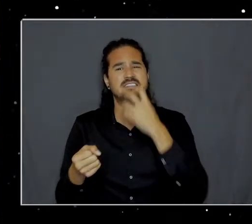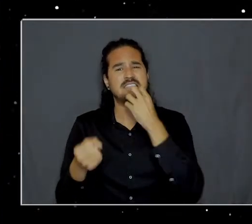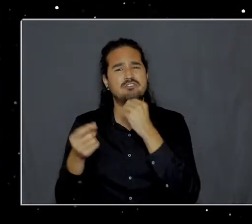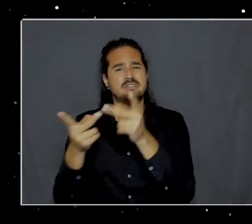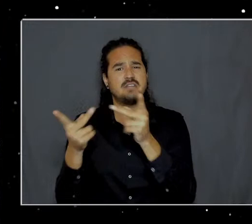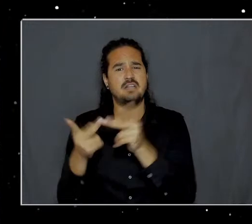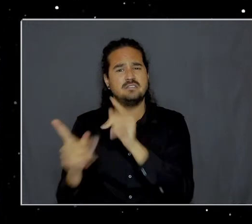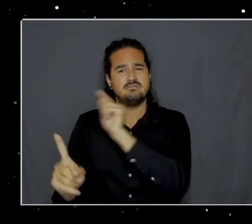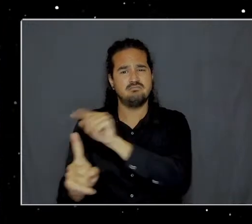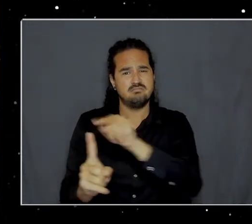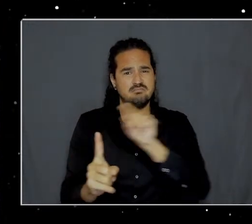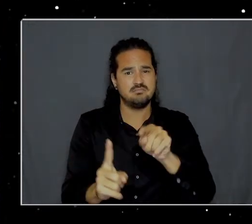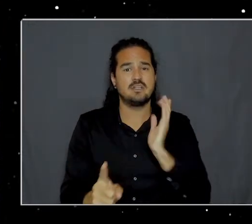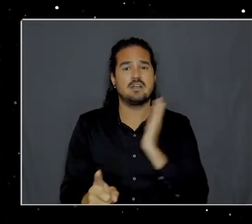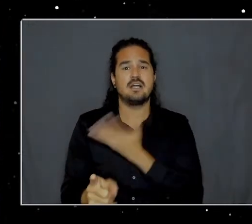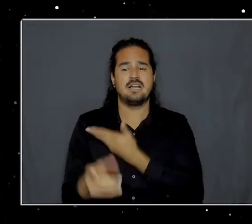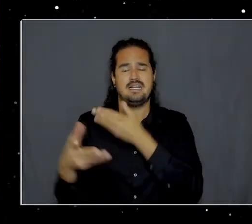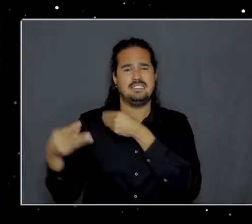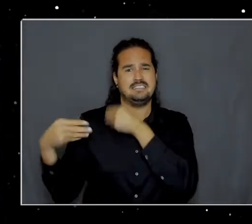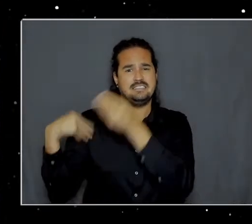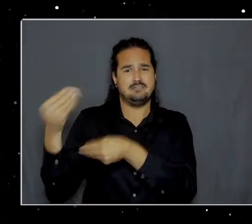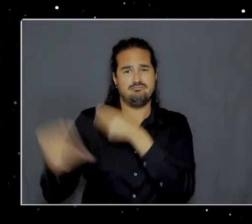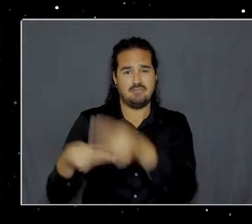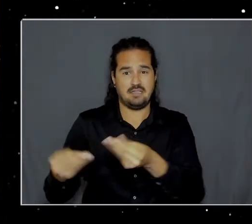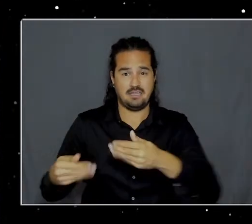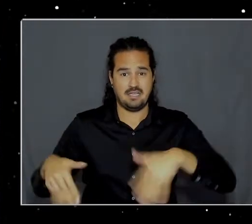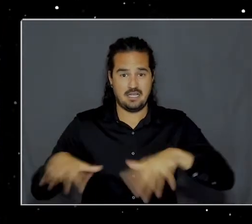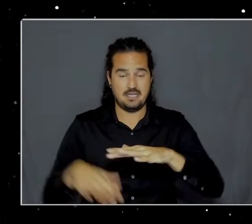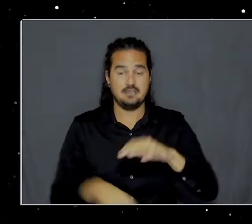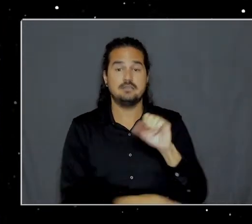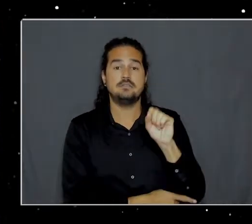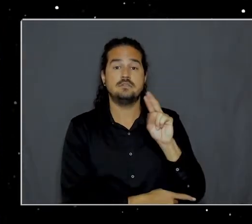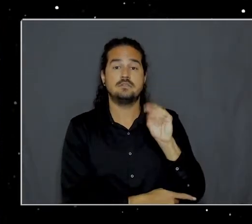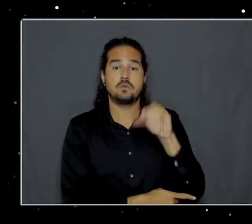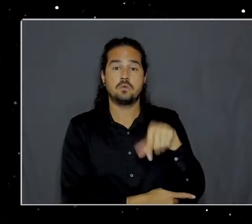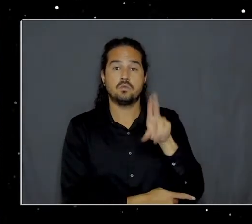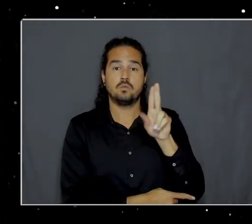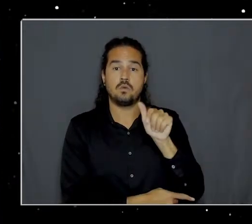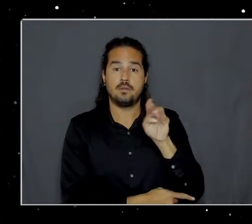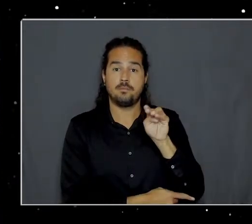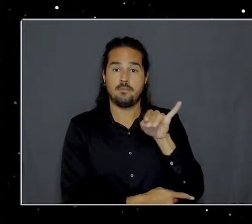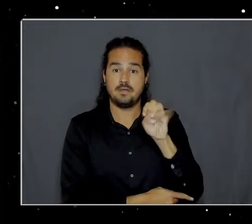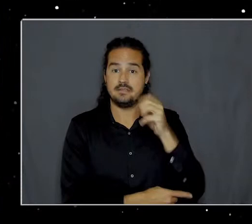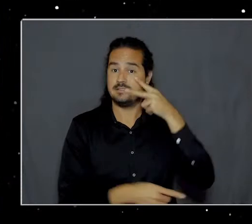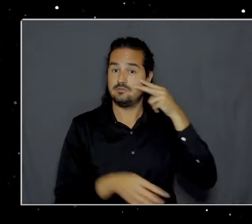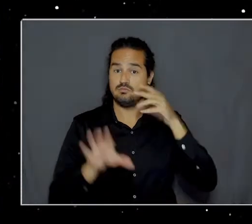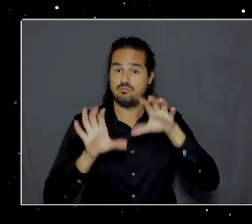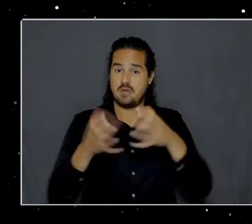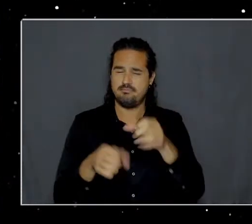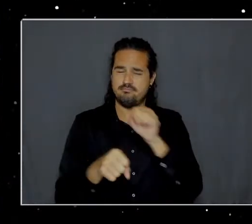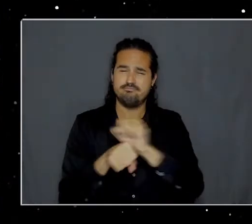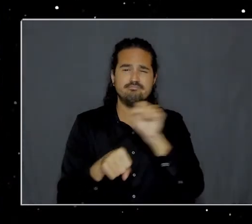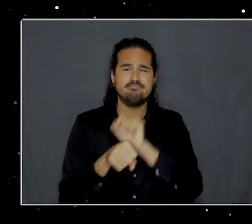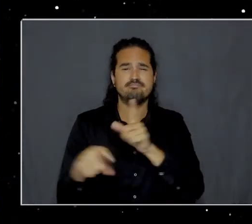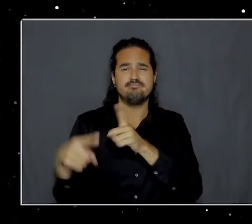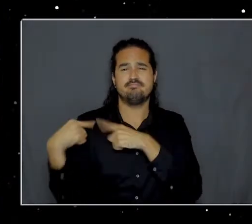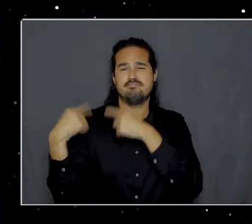THE SNOQUALMIE INDIAN TRIBE HAS